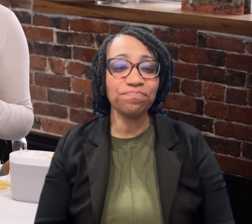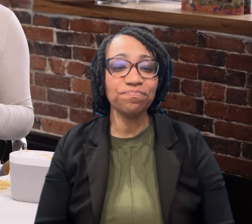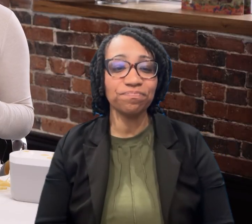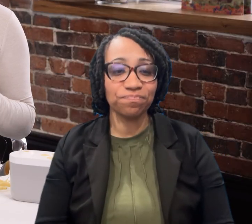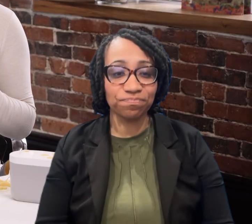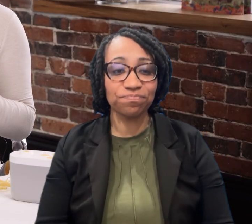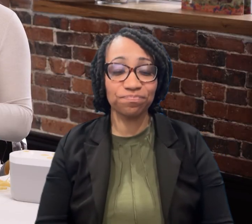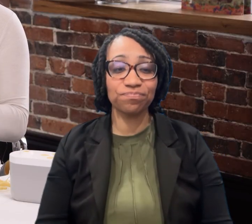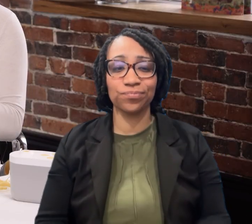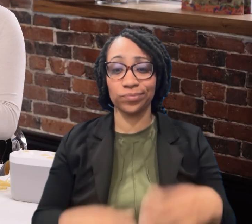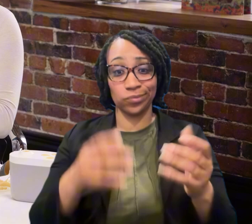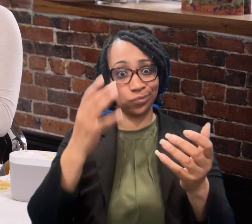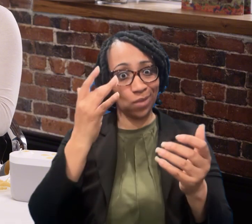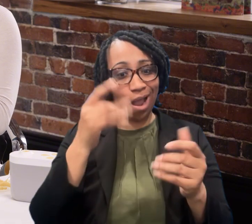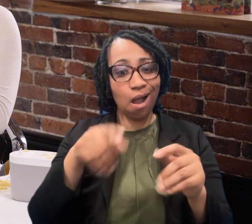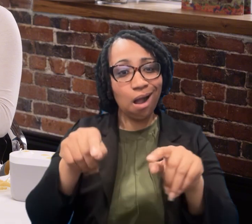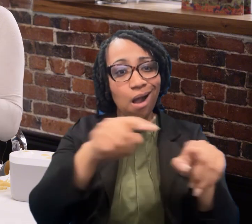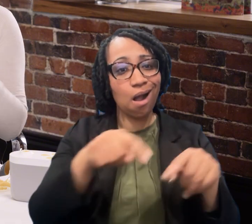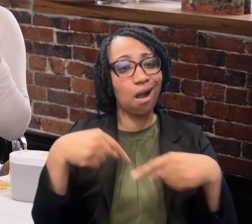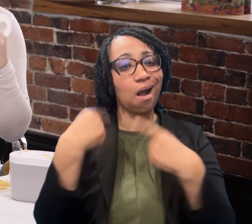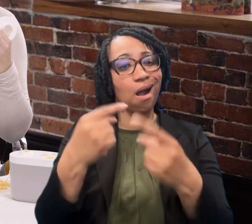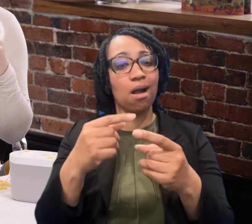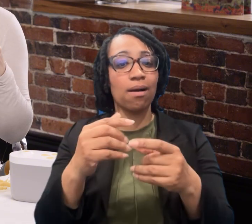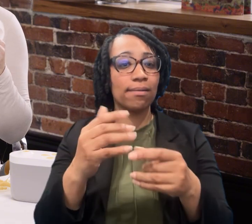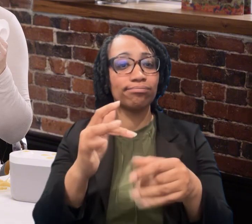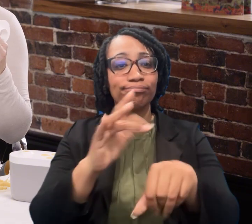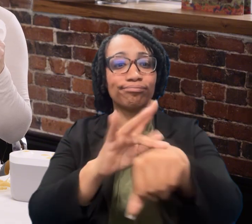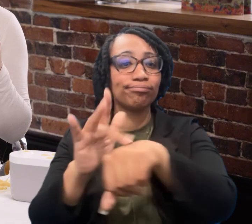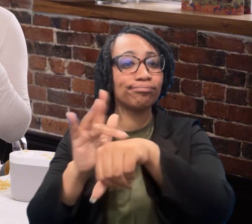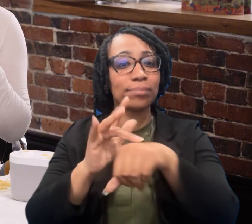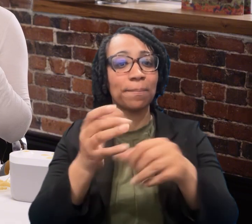sink, you're going to take all of these separated parts, rinse off any excess breast milk droplets